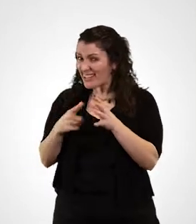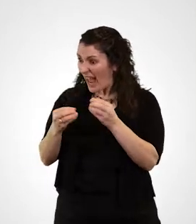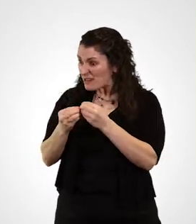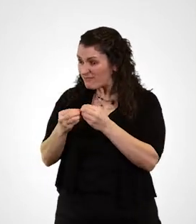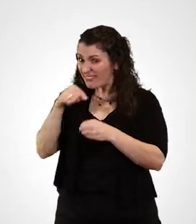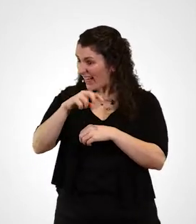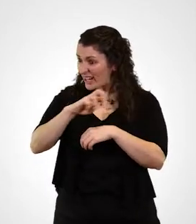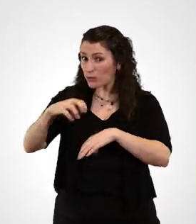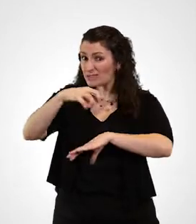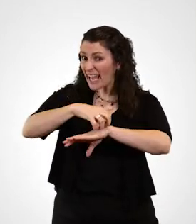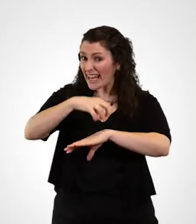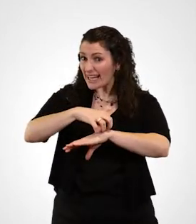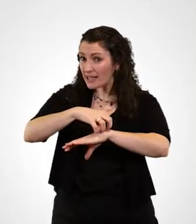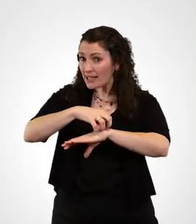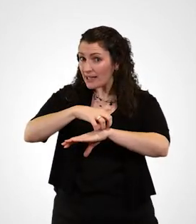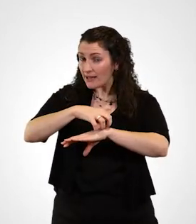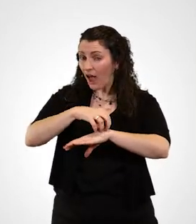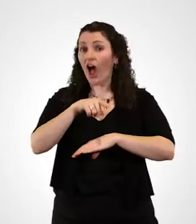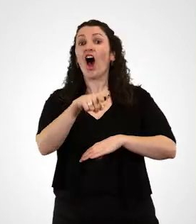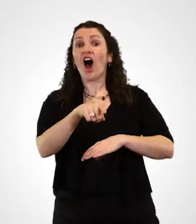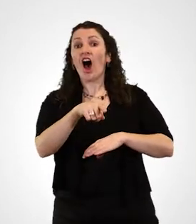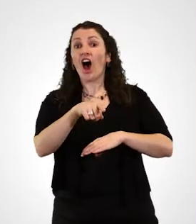No. C-A-K, cake.